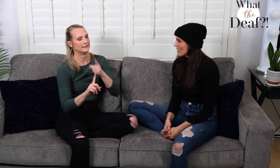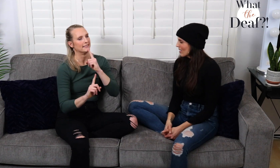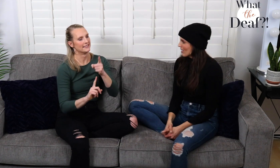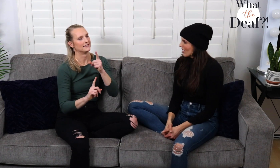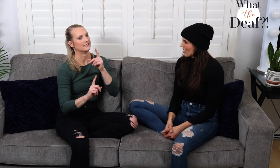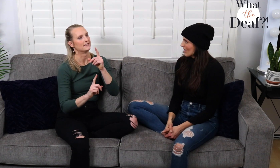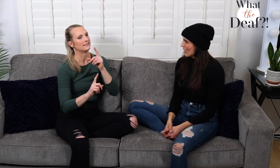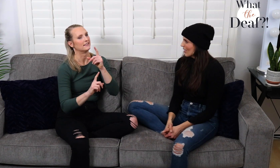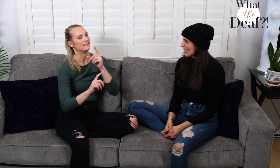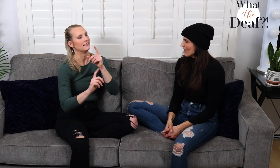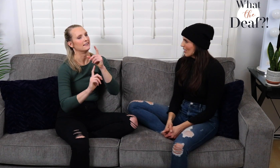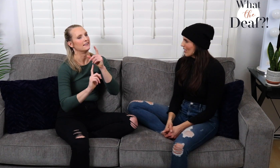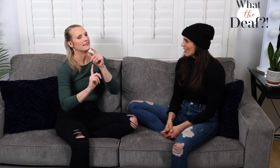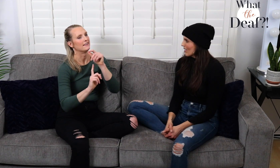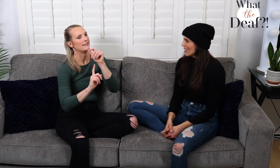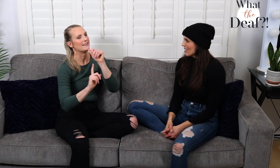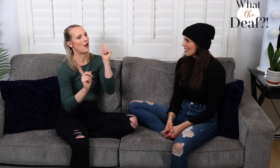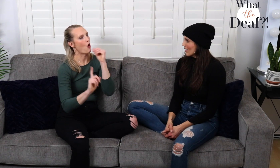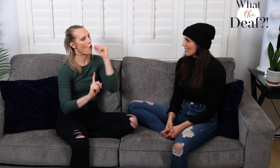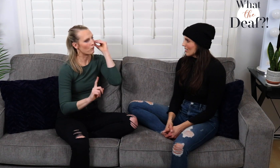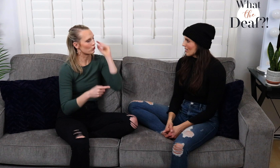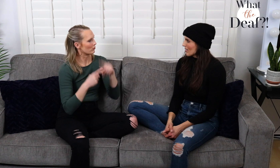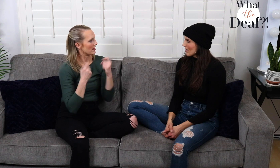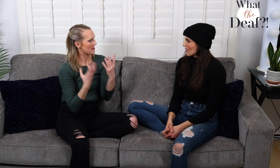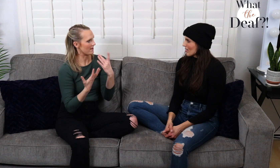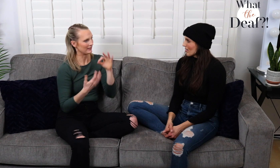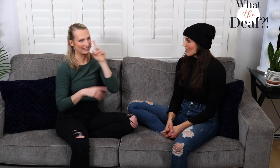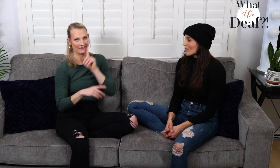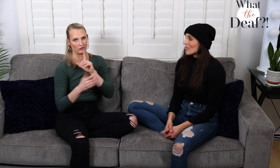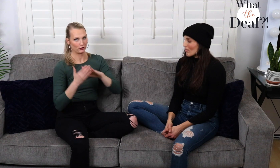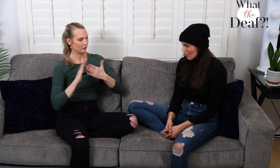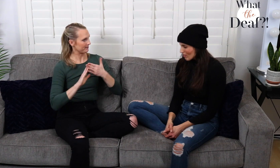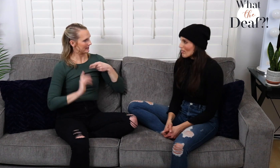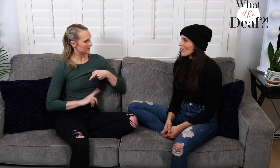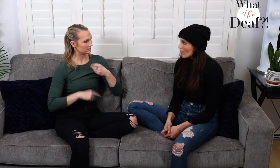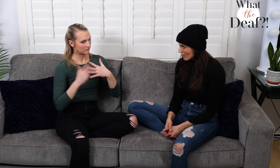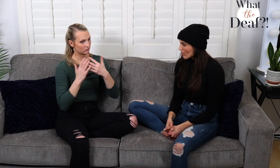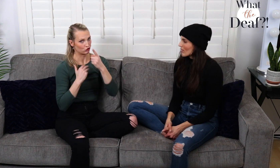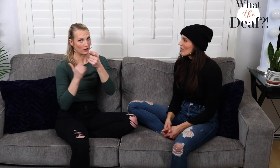are a home to a lot of Deaf communities whether